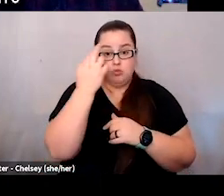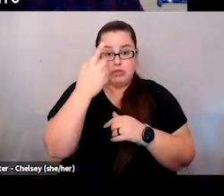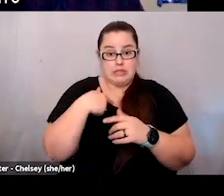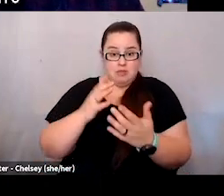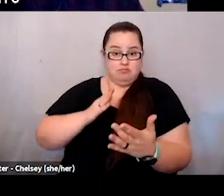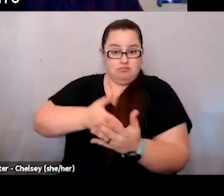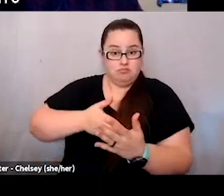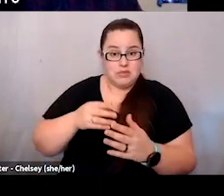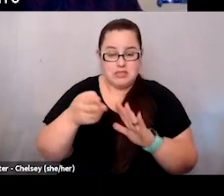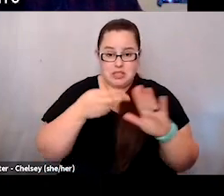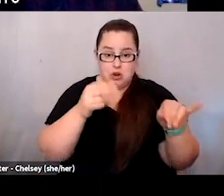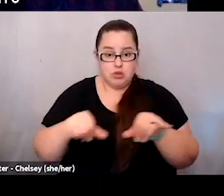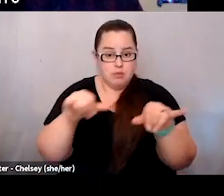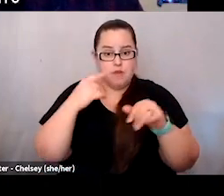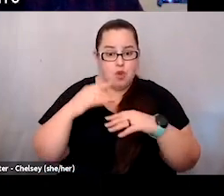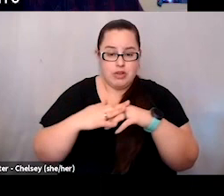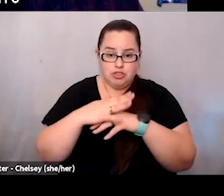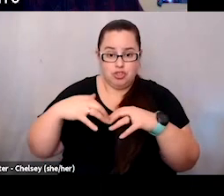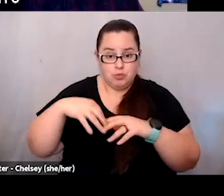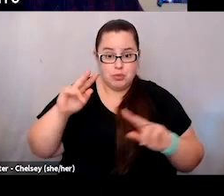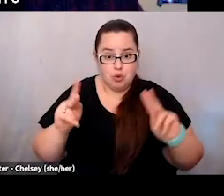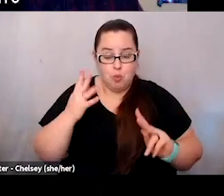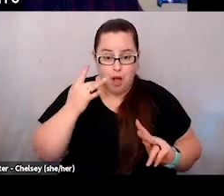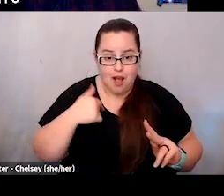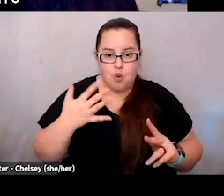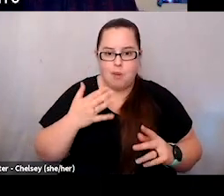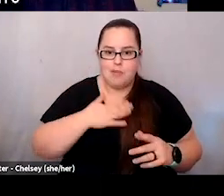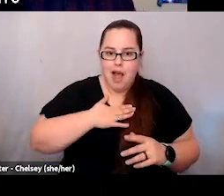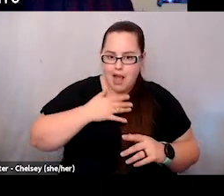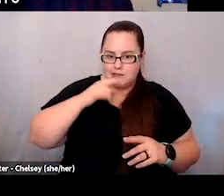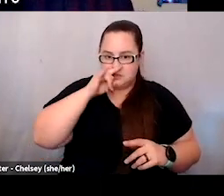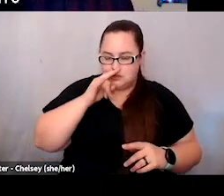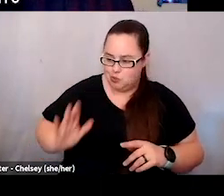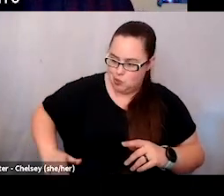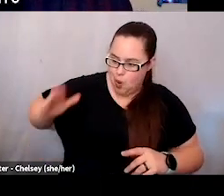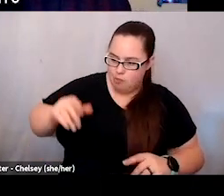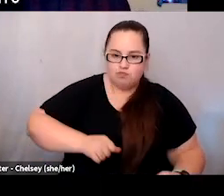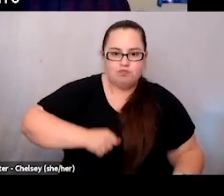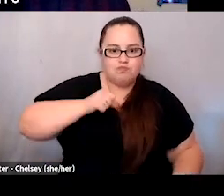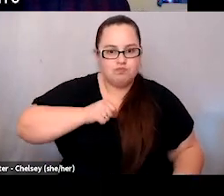constantly. And one of the reasons why I'm still against any type of stereotyping of